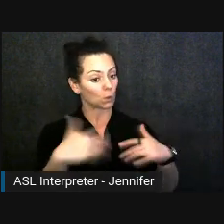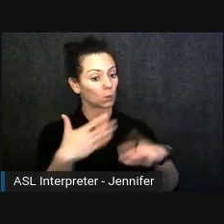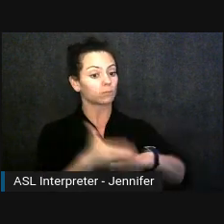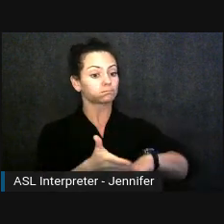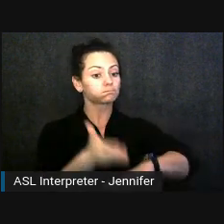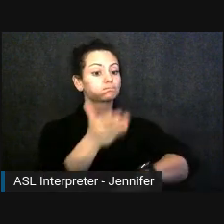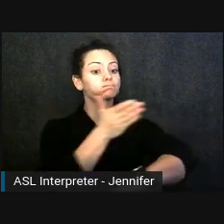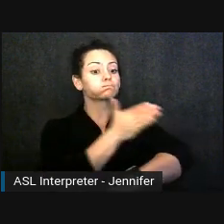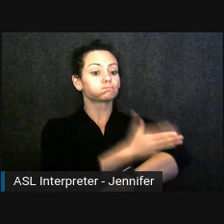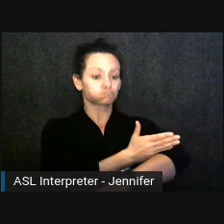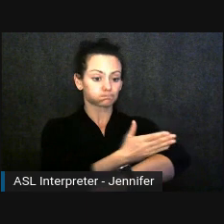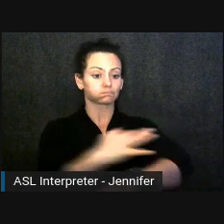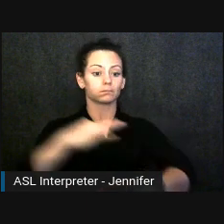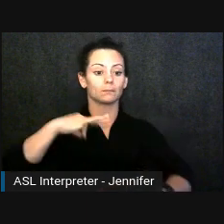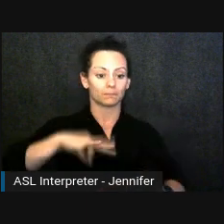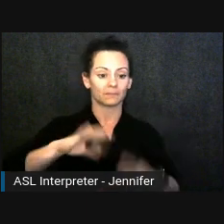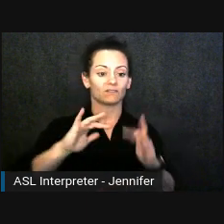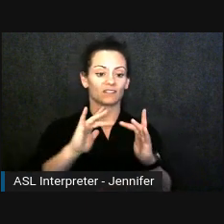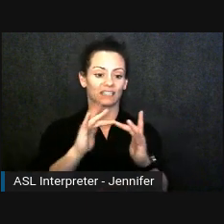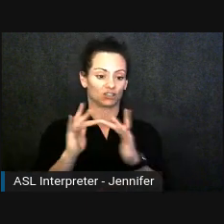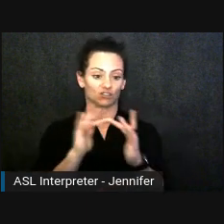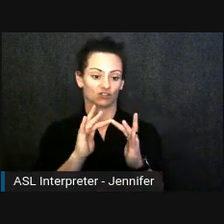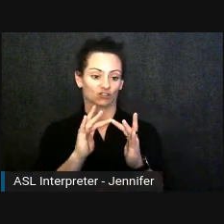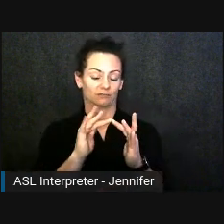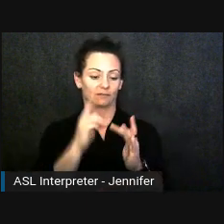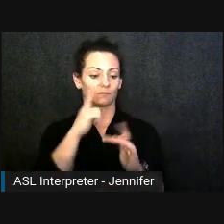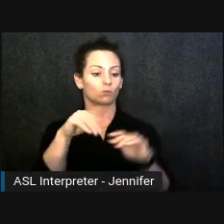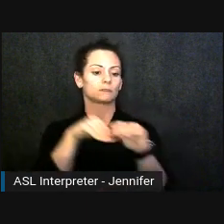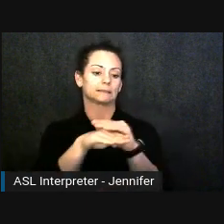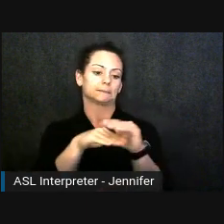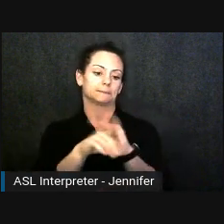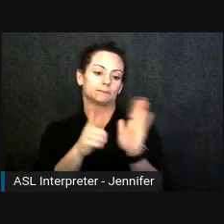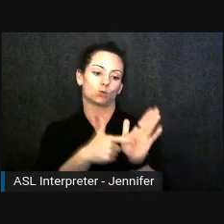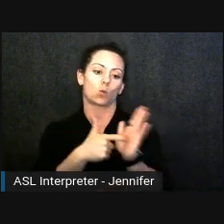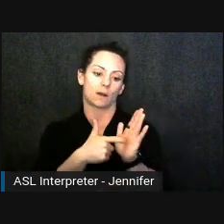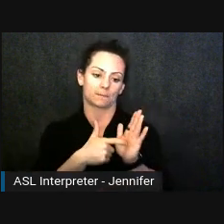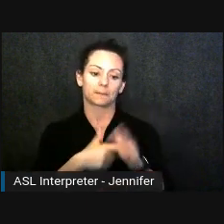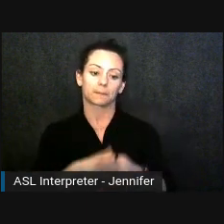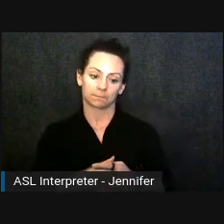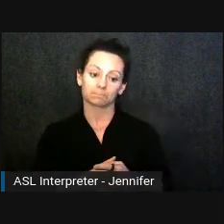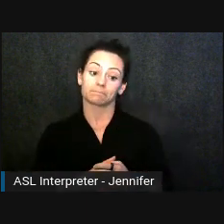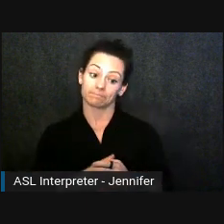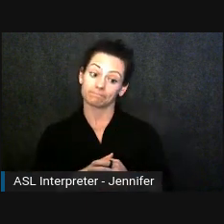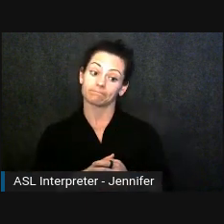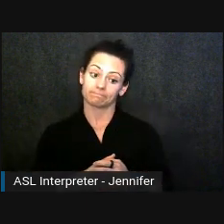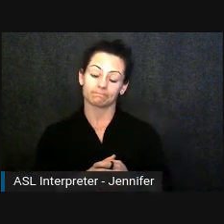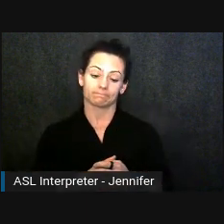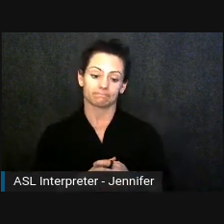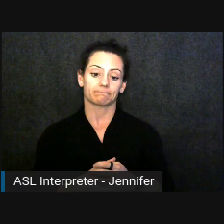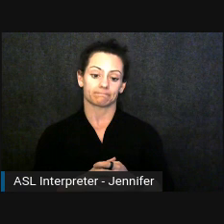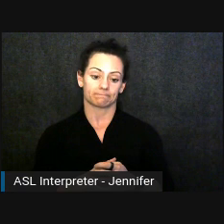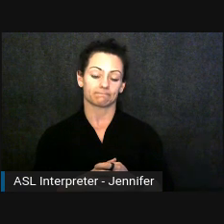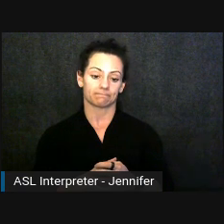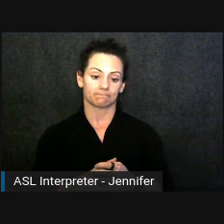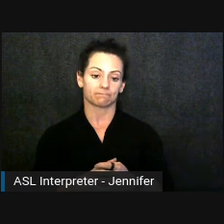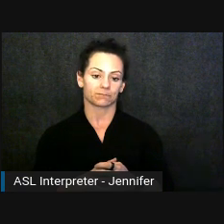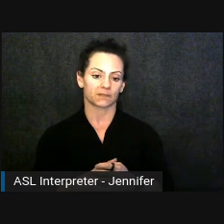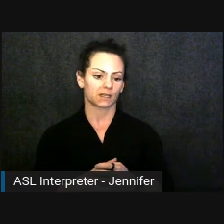for accessibility requirements. We can do that with all sorts of content, obviously.